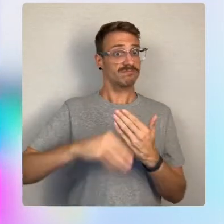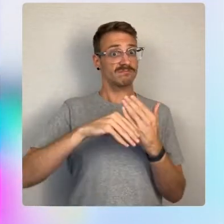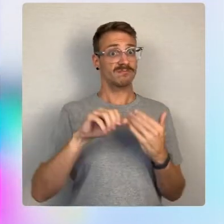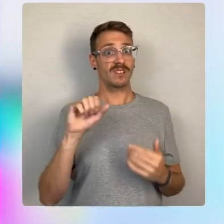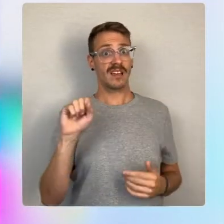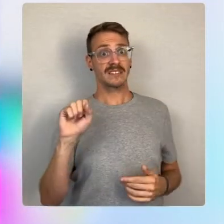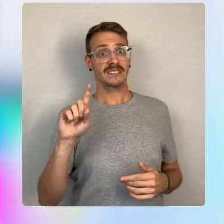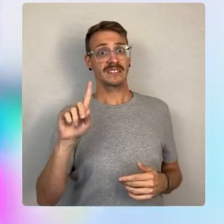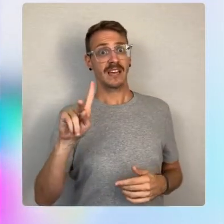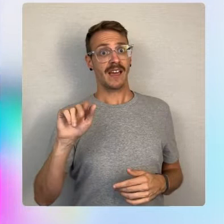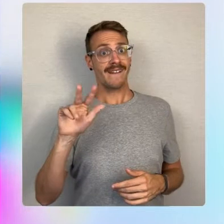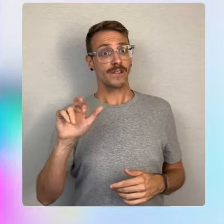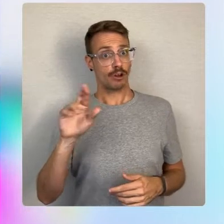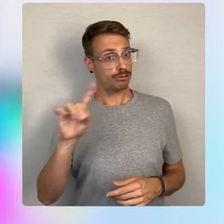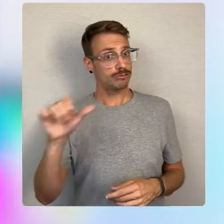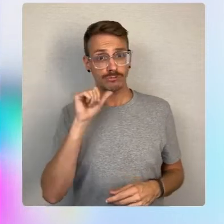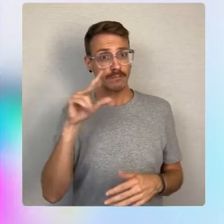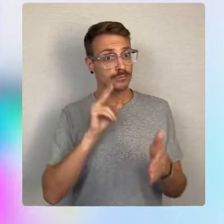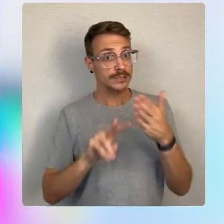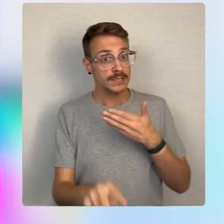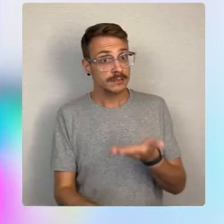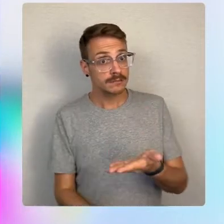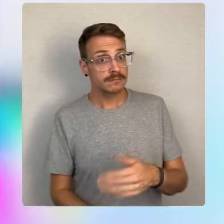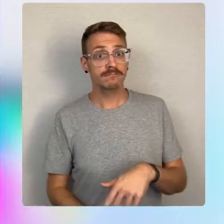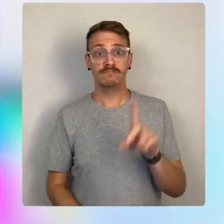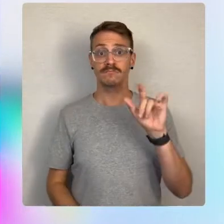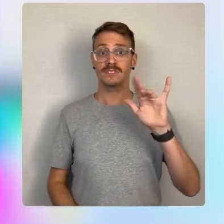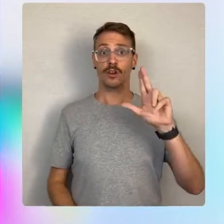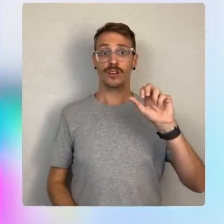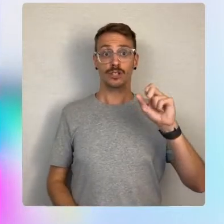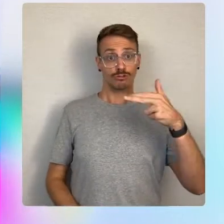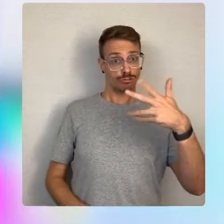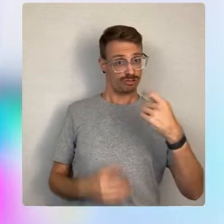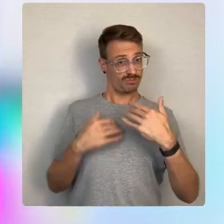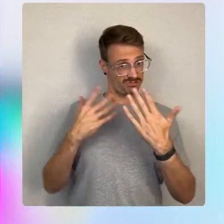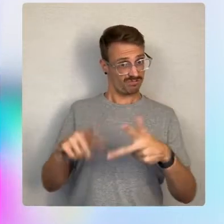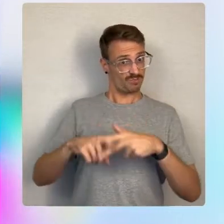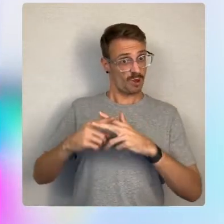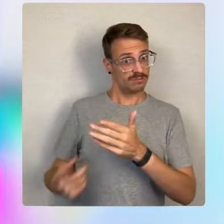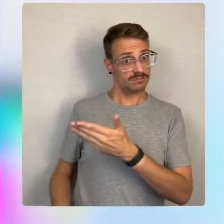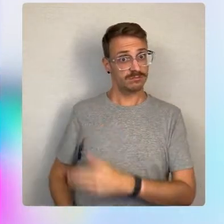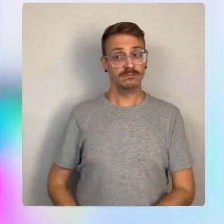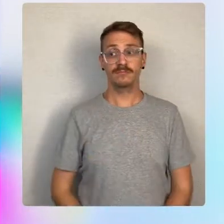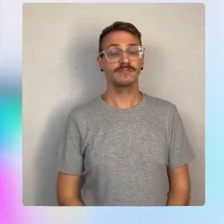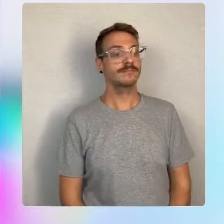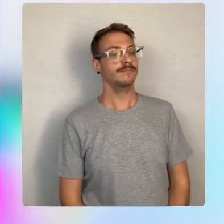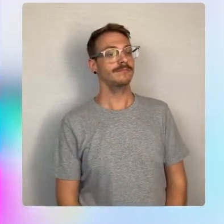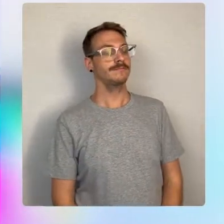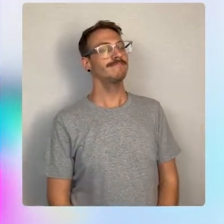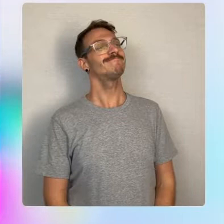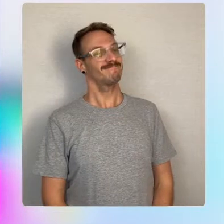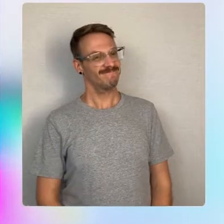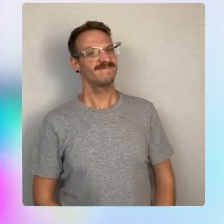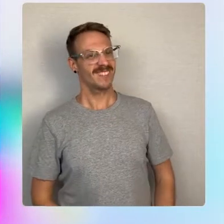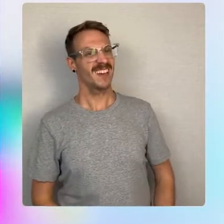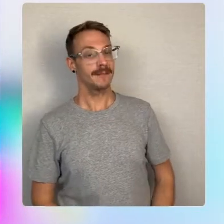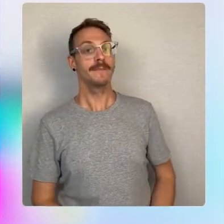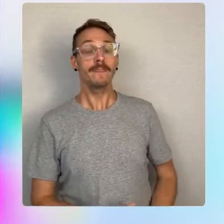that you hadn't quite anticipated? Dariush, do you wanna take this one? Absolutely, yeah.